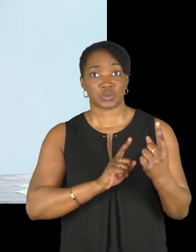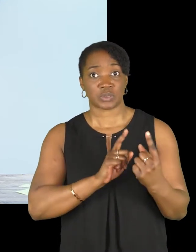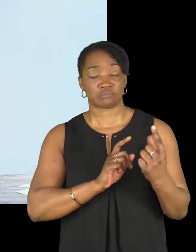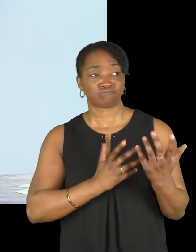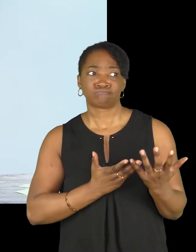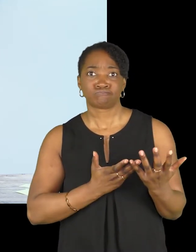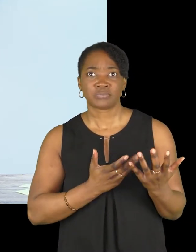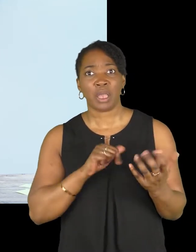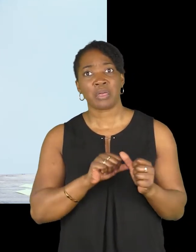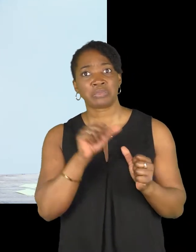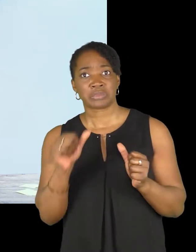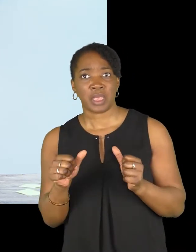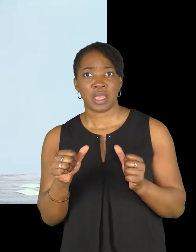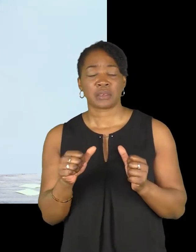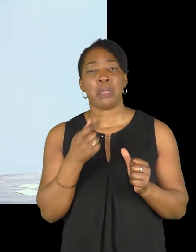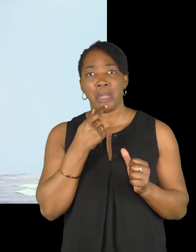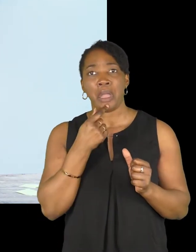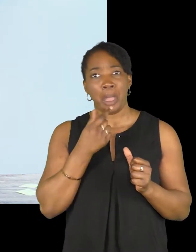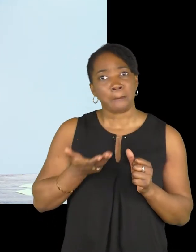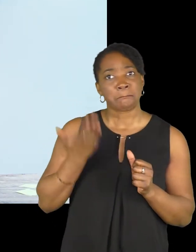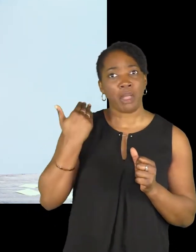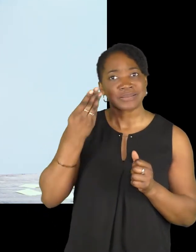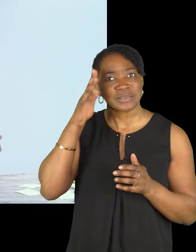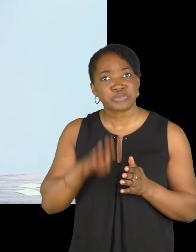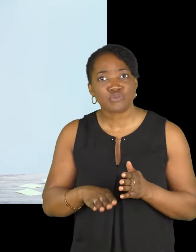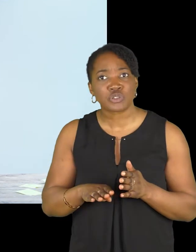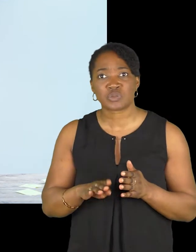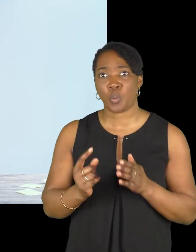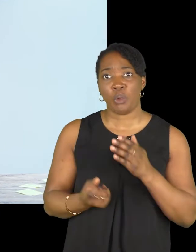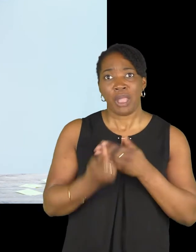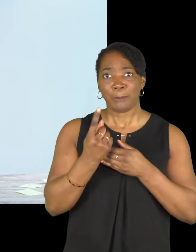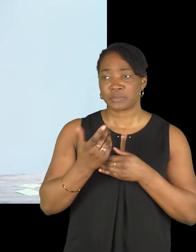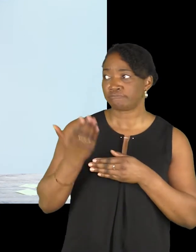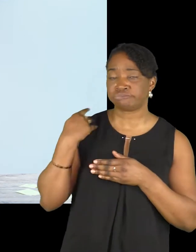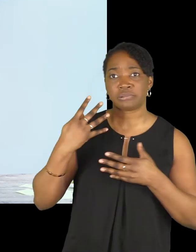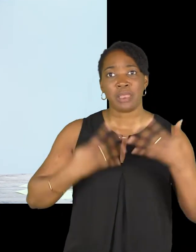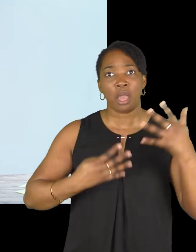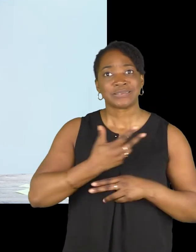And then speaking about past experience, or what happened back in the 80s, is an archive,